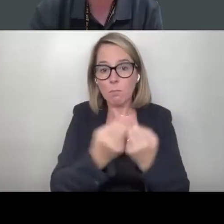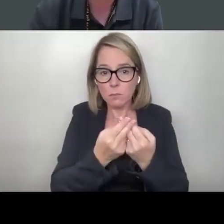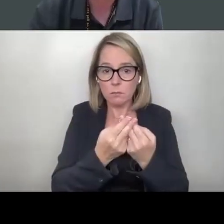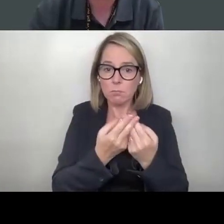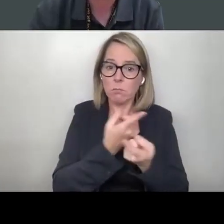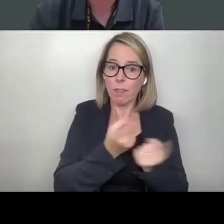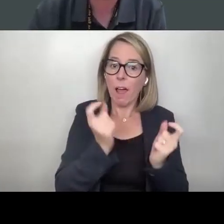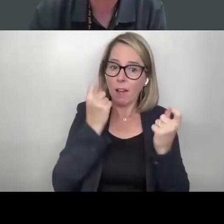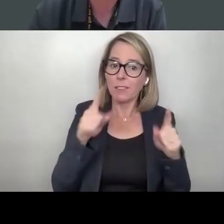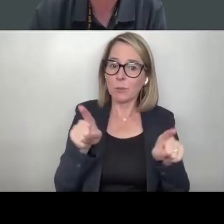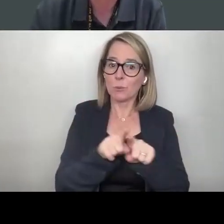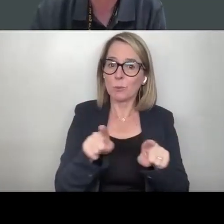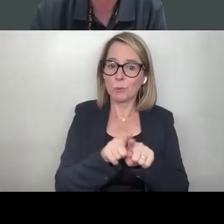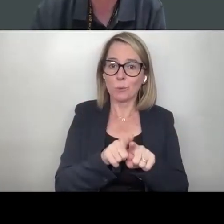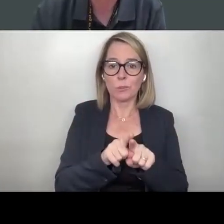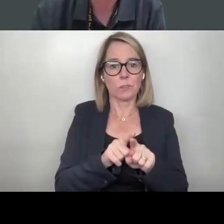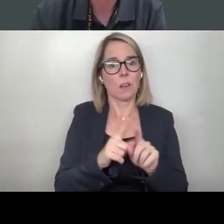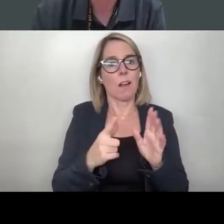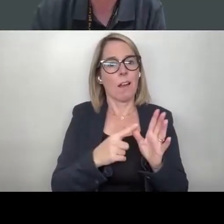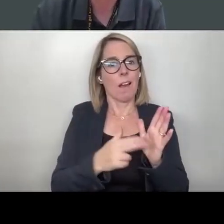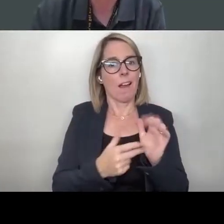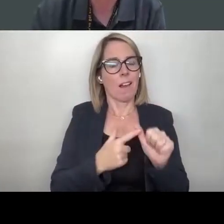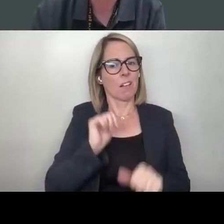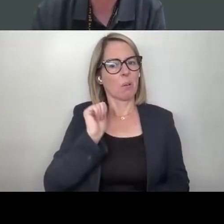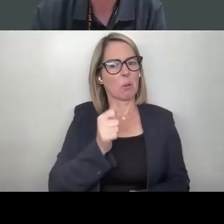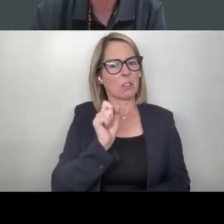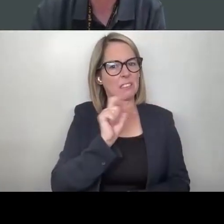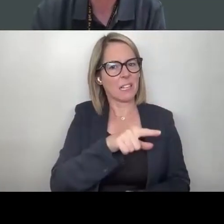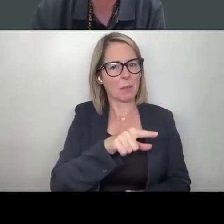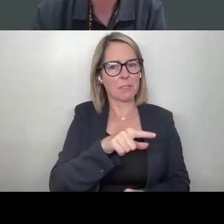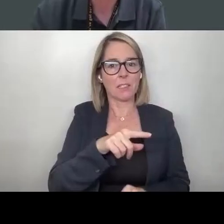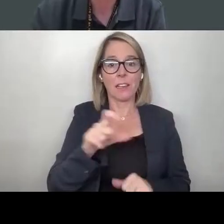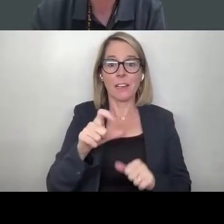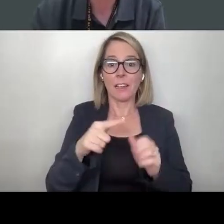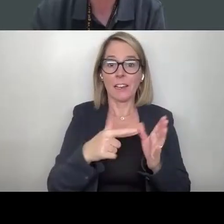Anna: Yeah. Good tips. Catrin, do you have any more tips on good ways to communicate?